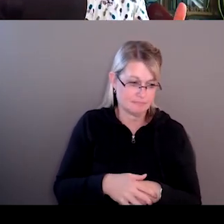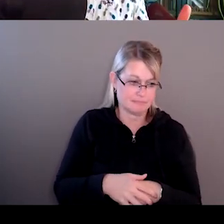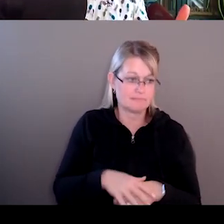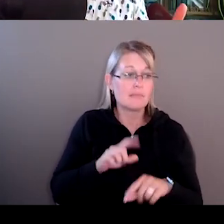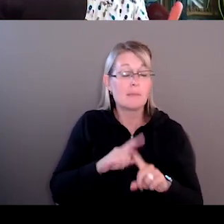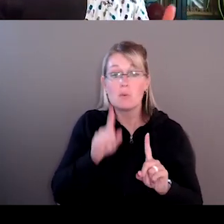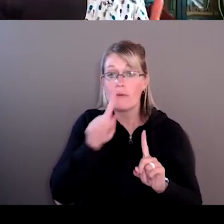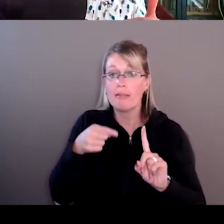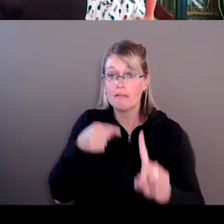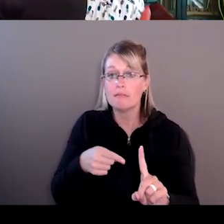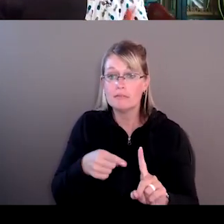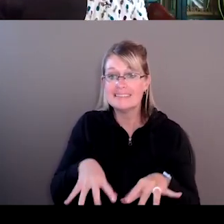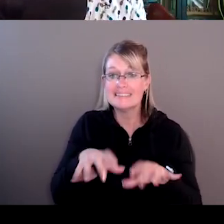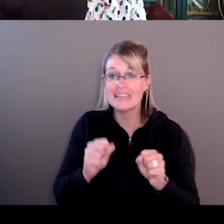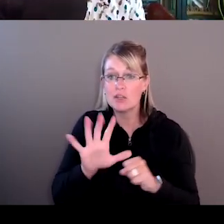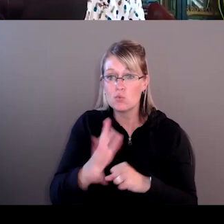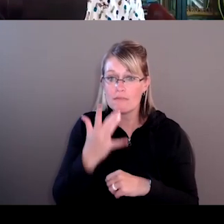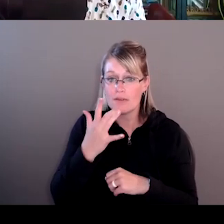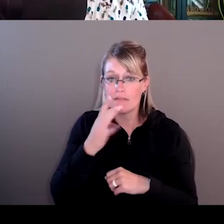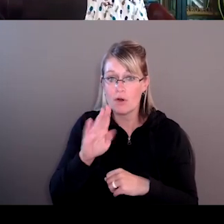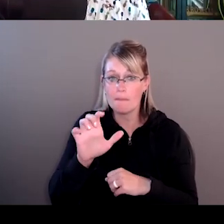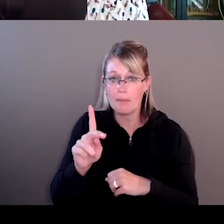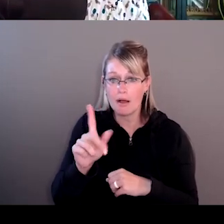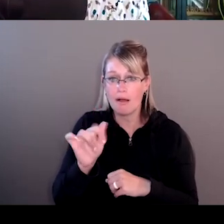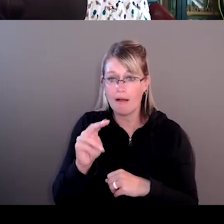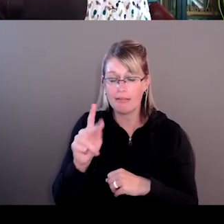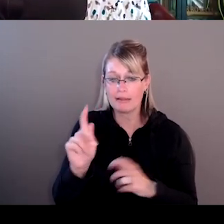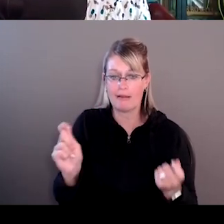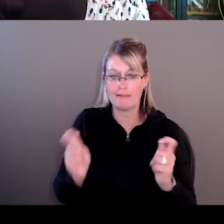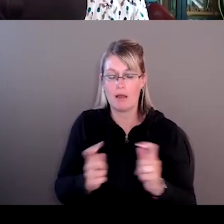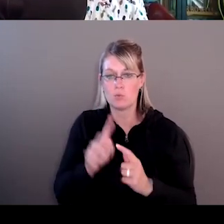what you were doing here is taking our favorite block link styles and adapting them to a table.